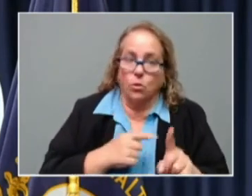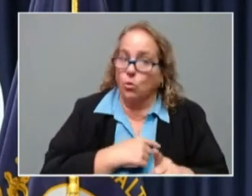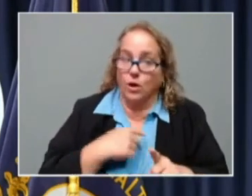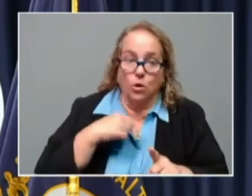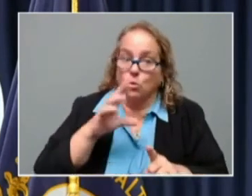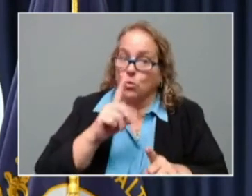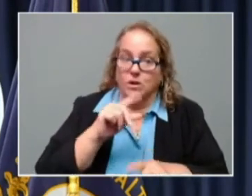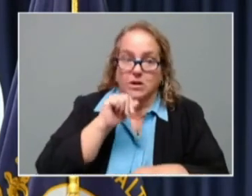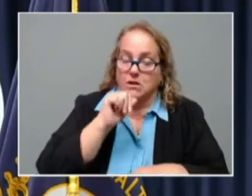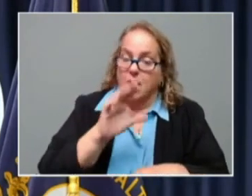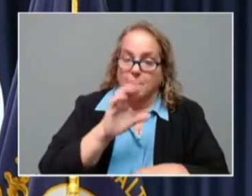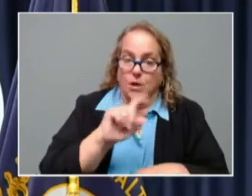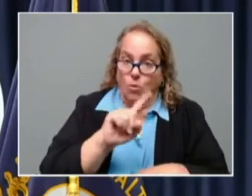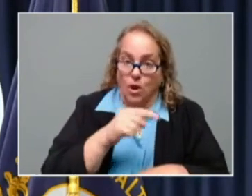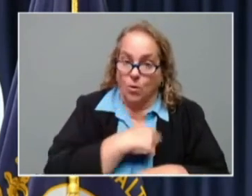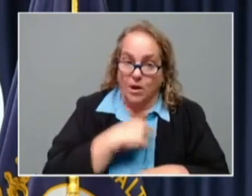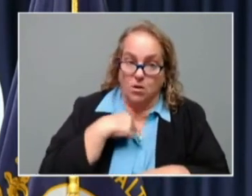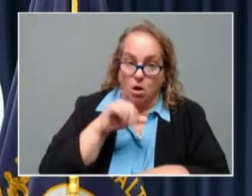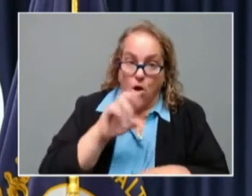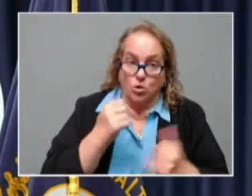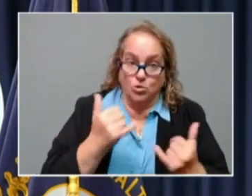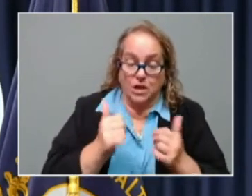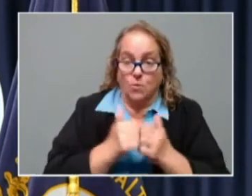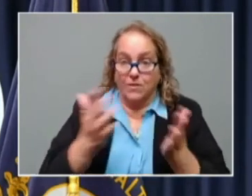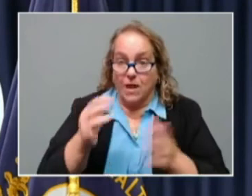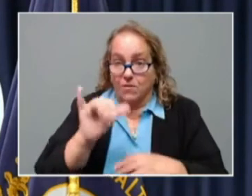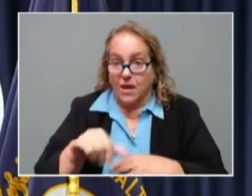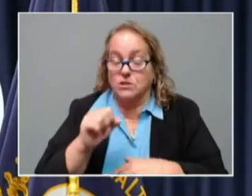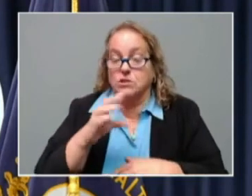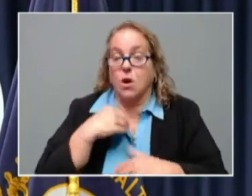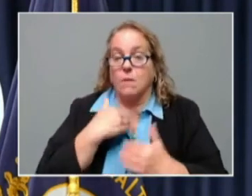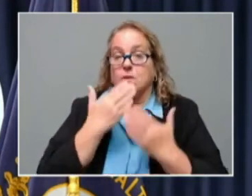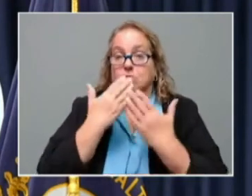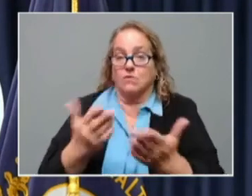without that. And so I'm grateful for all the school districts that are doing